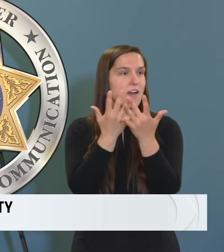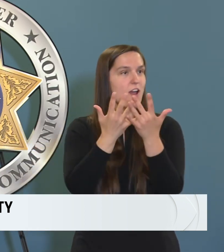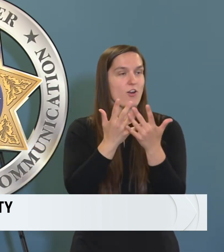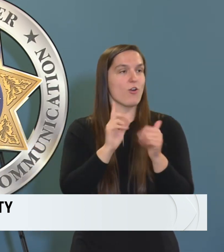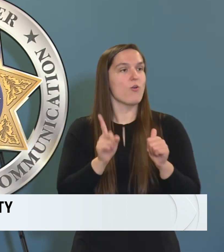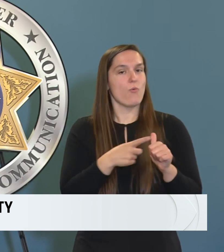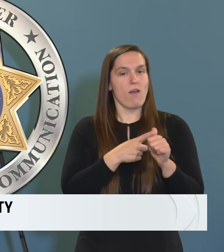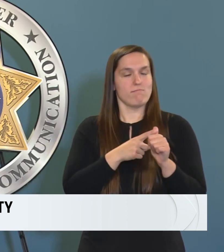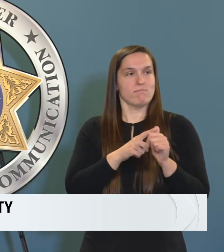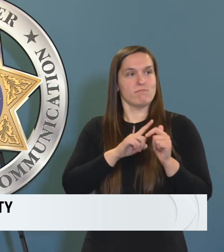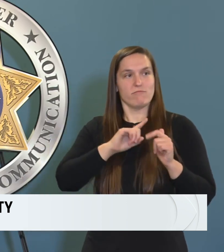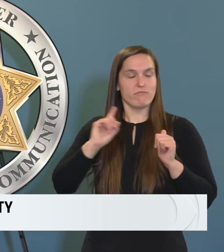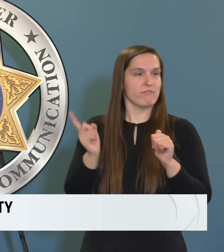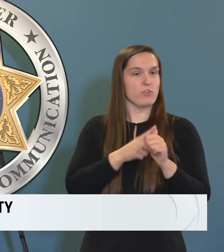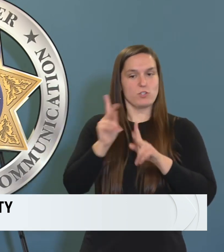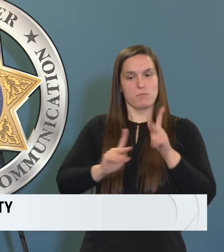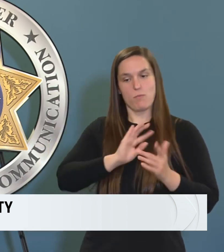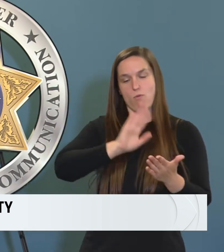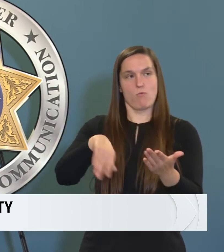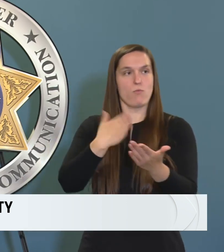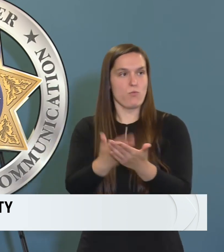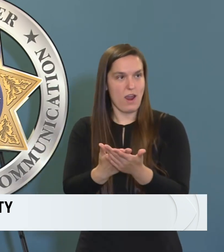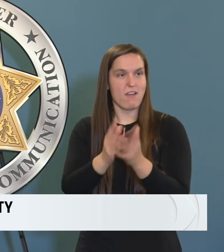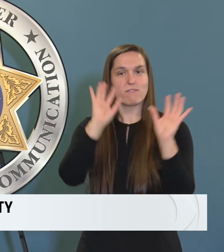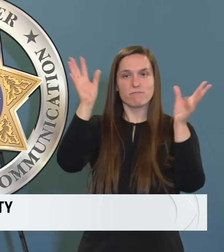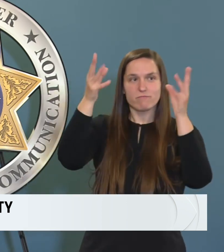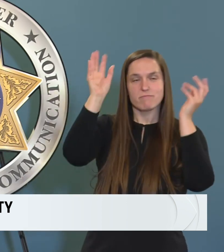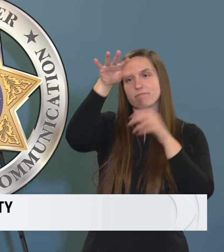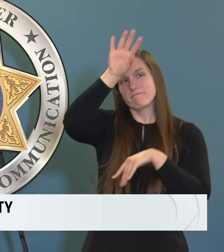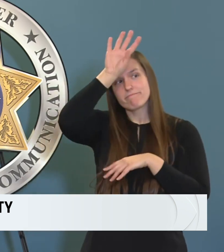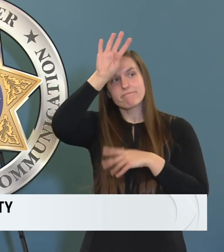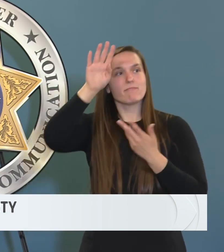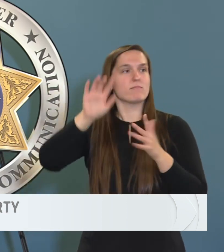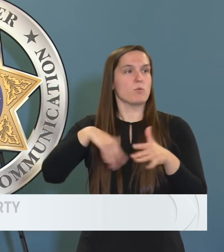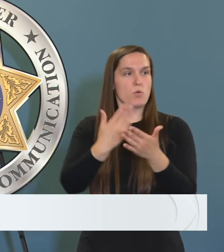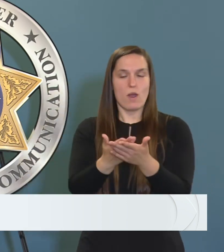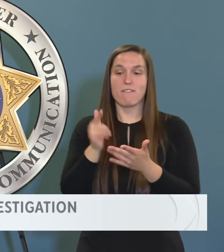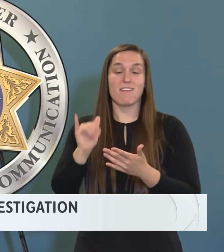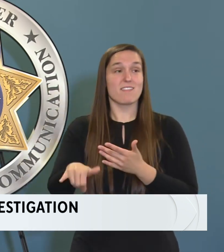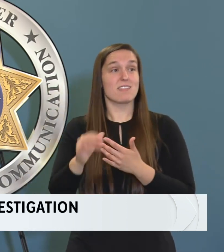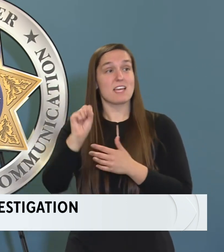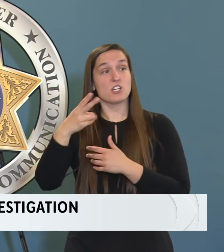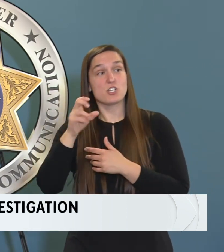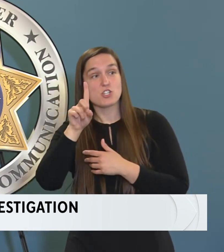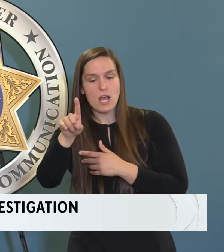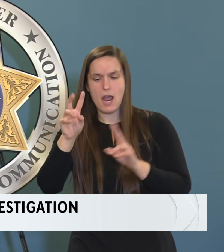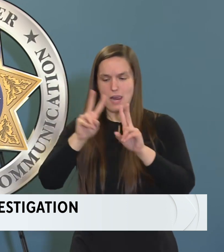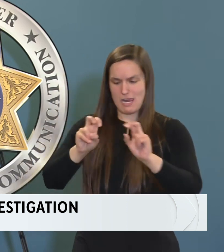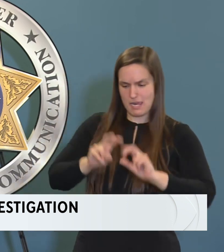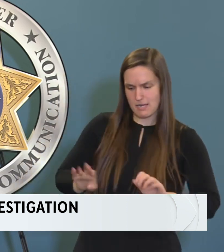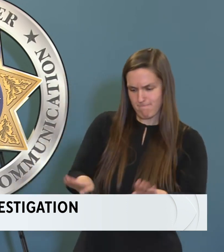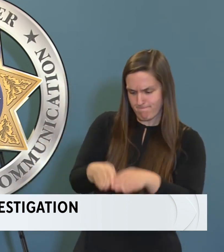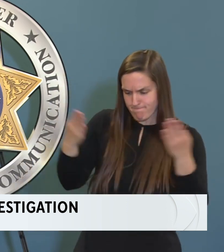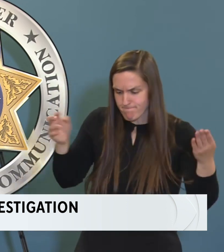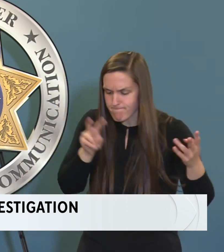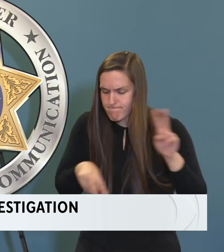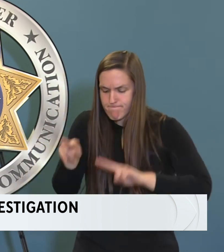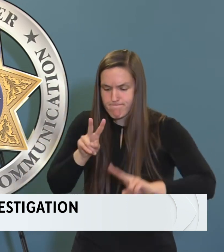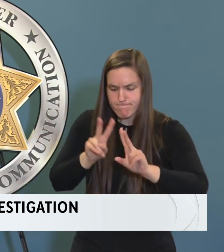ON FIRE ON DECEMBER 30th WHICH WENT VIRAL. THAT SHED WAS NOT ON FIRE WHEN FIRST RESPONDERS